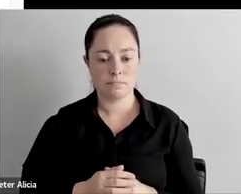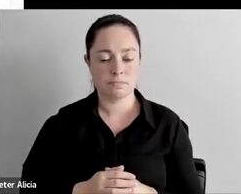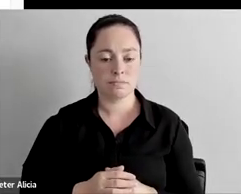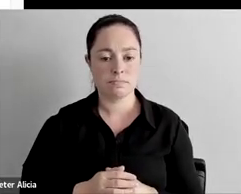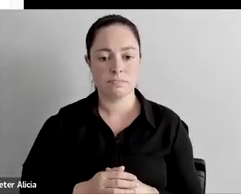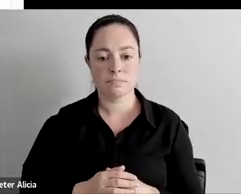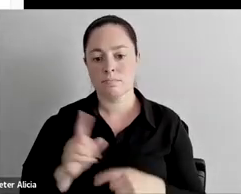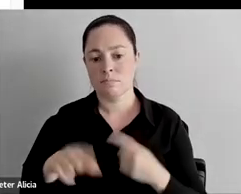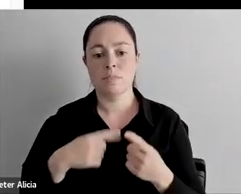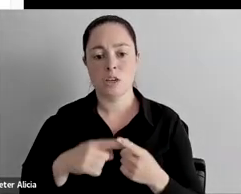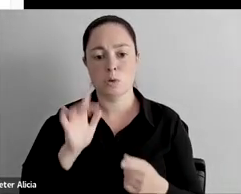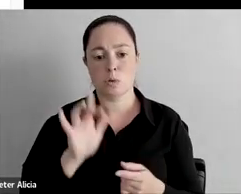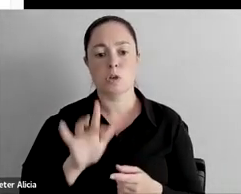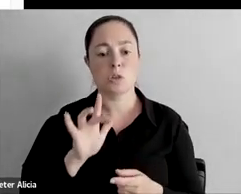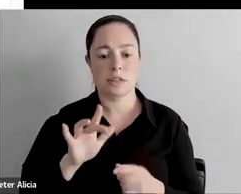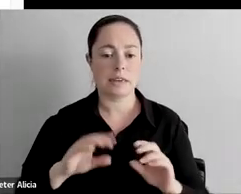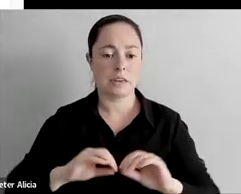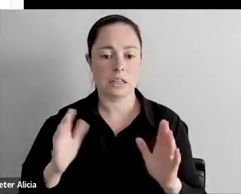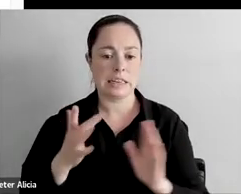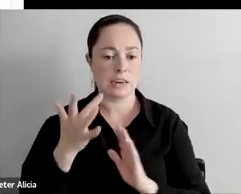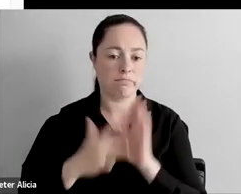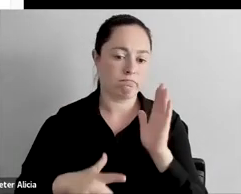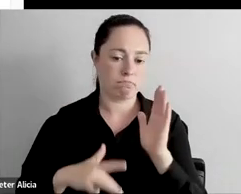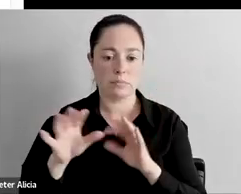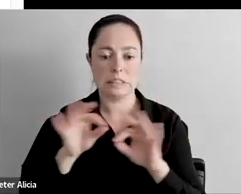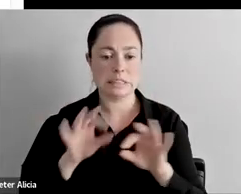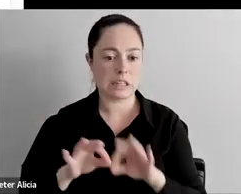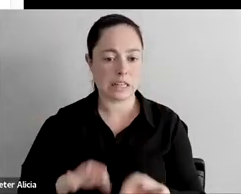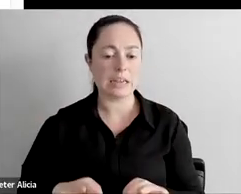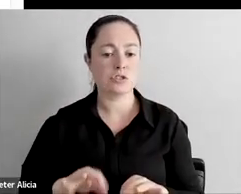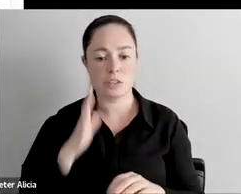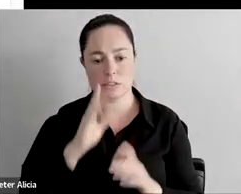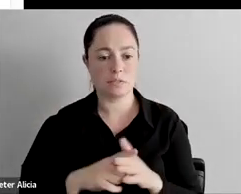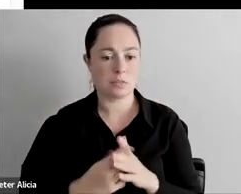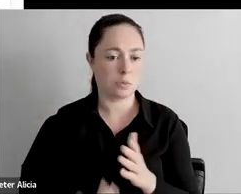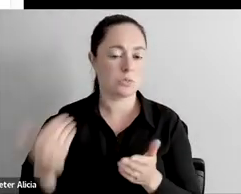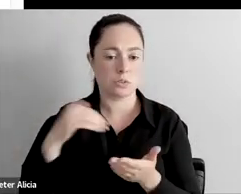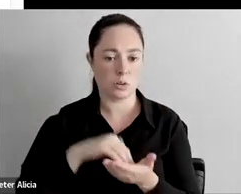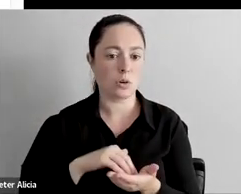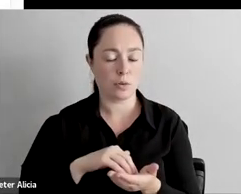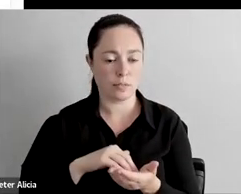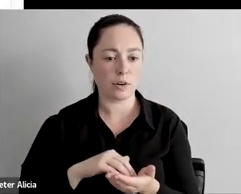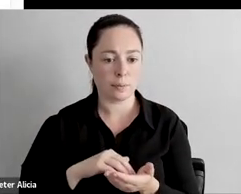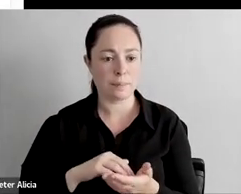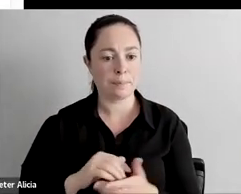and you can click the arrow next to where it says clear selections and it's going to take you back